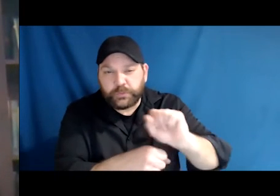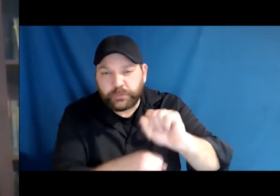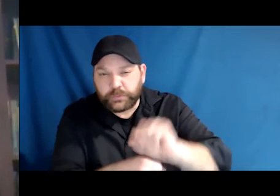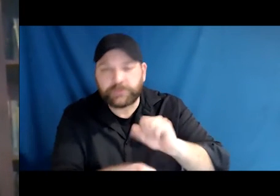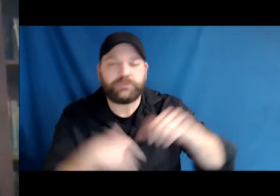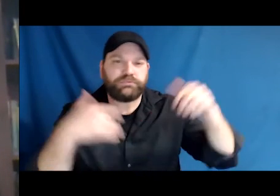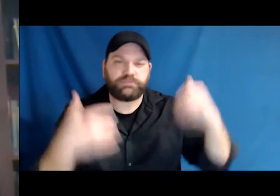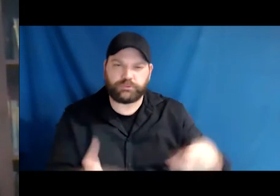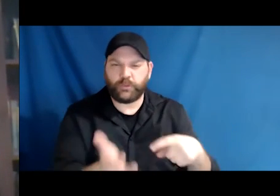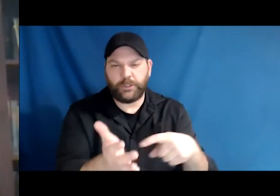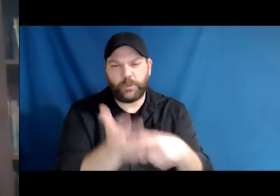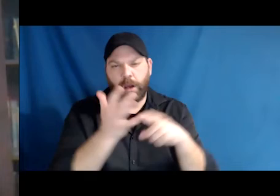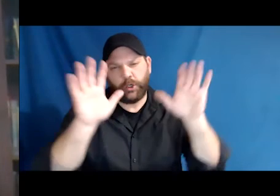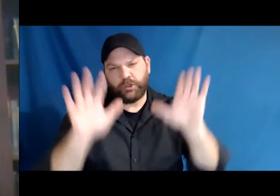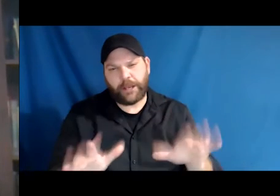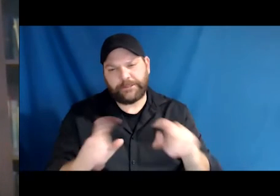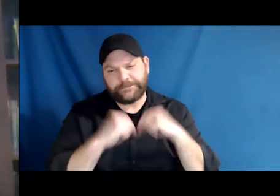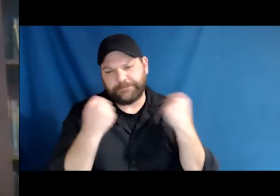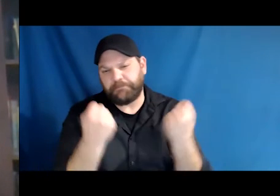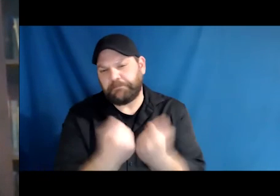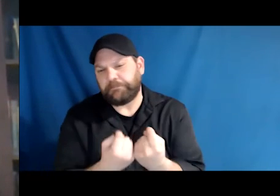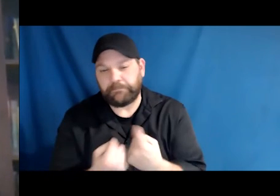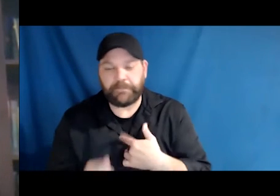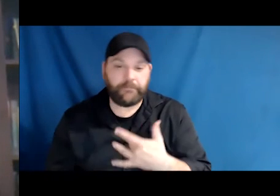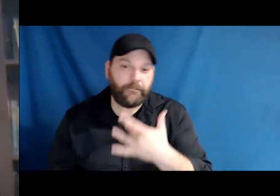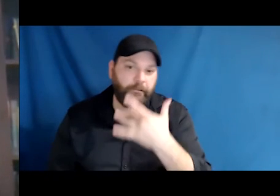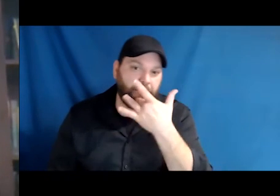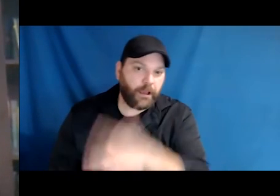I've been incredibly fortunate to have no shortage of amazing colleagues to work with,